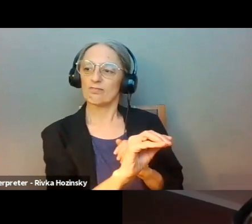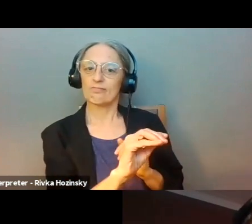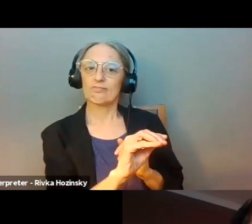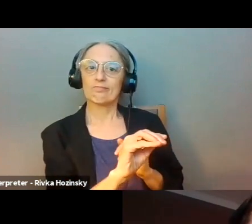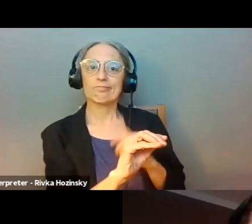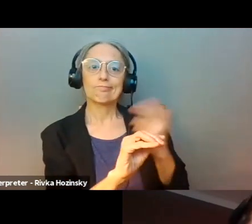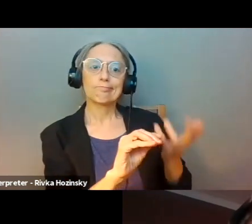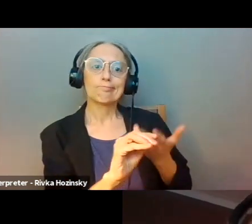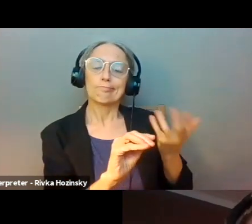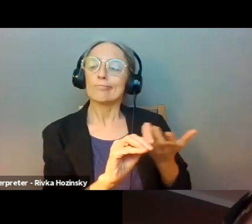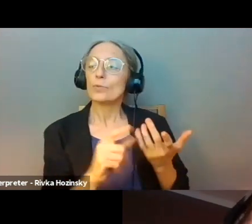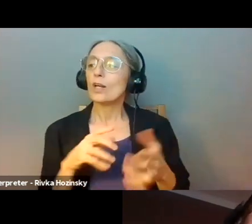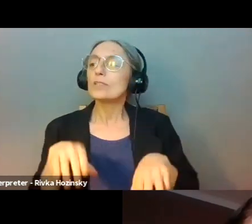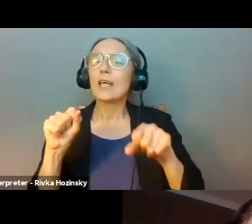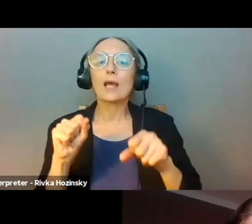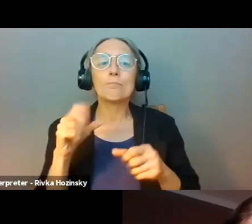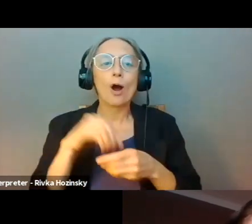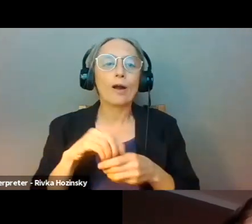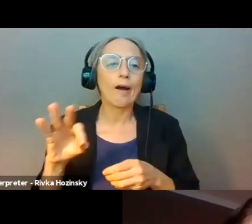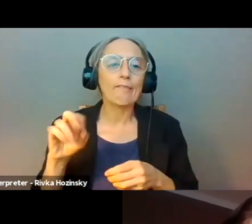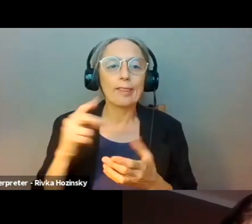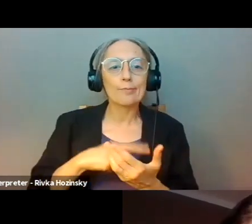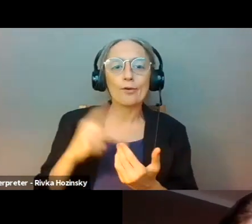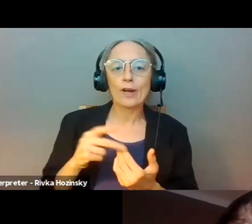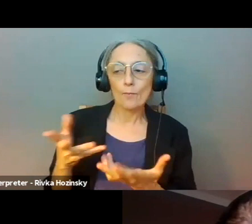part of in this program that might not already be included.